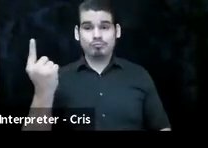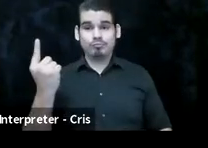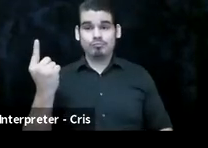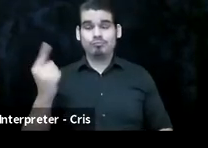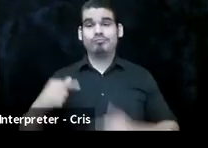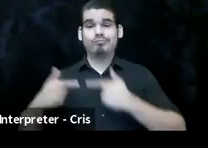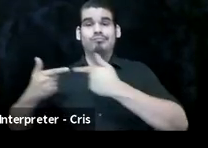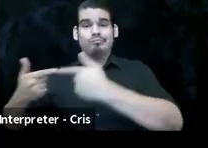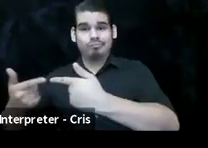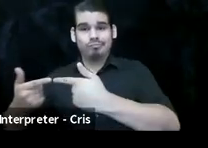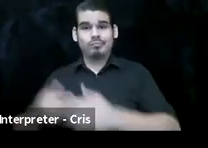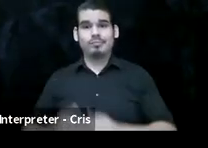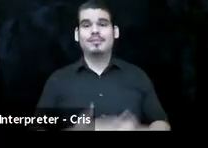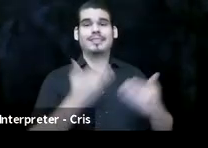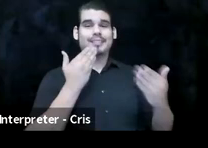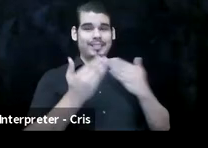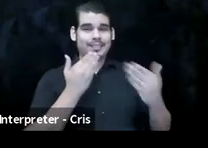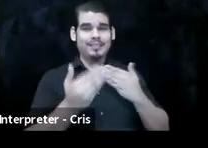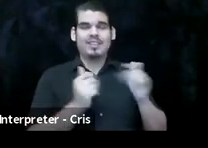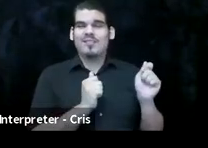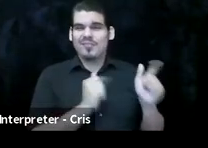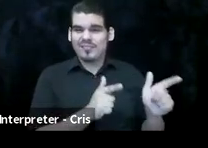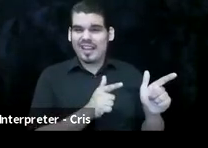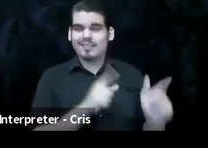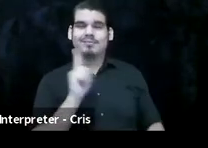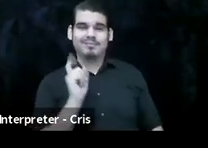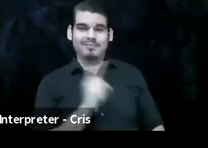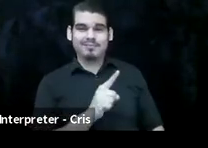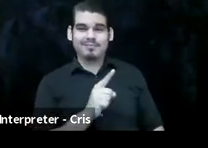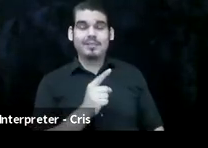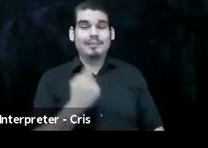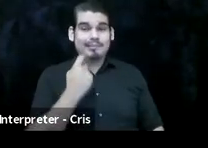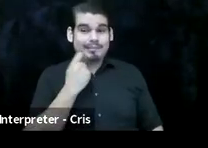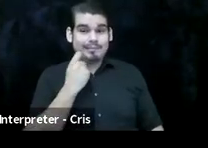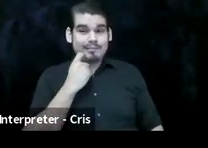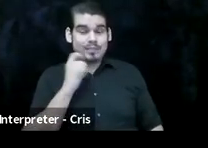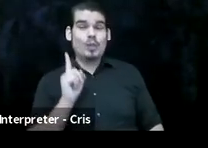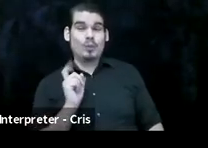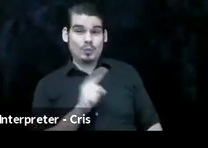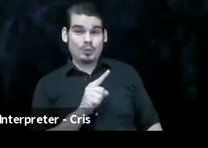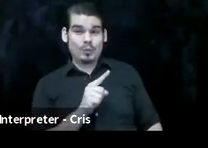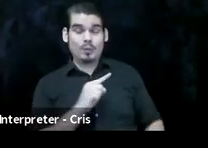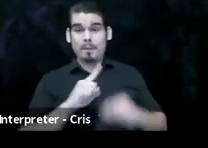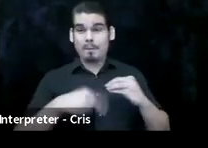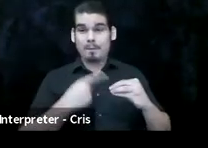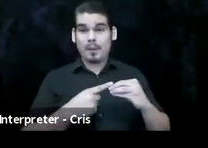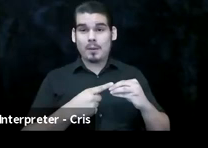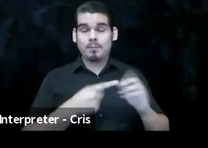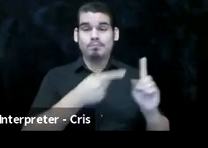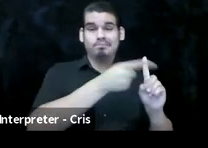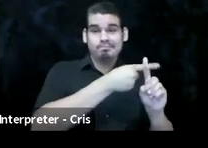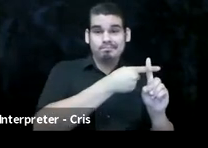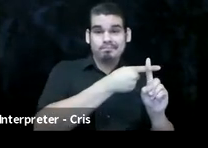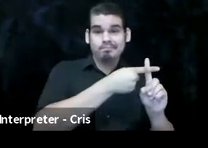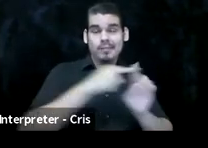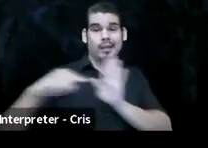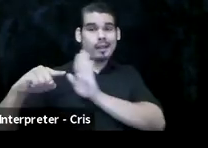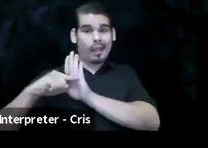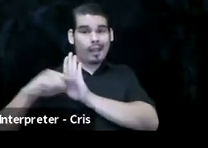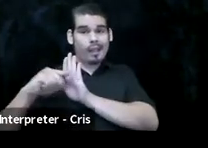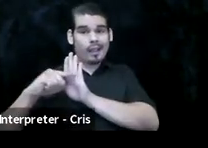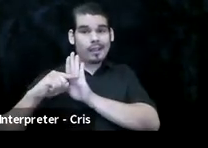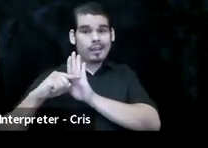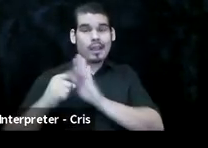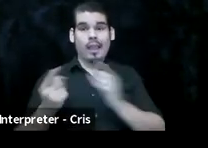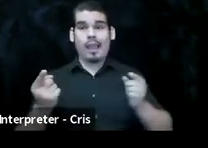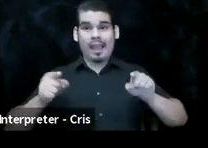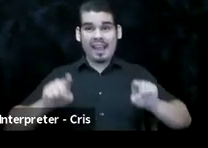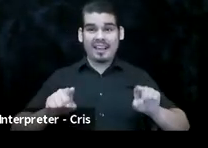CCSF, Delegate Chung: Thank you sure, I just wanted to ask two quick questions actually a follow up to the last question I asked with regards to responses and pros and cons doesn't ever create an issue of false dilemmas where we essentially.